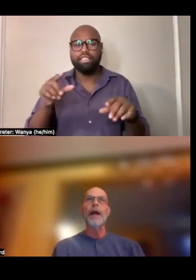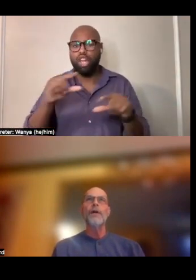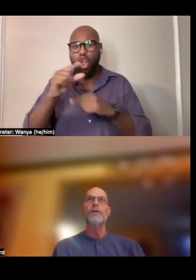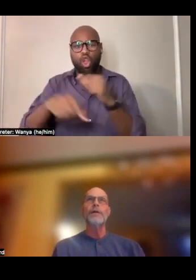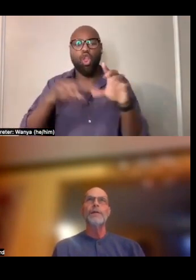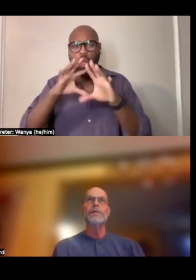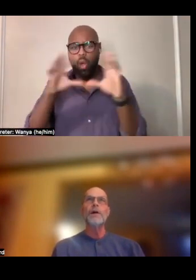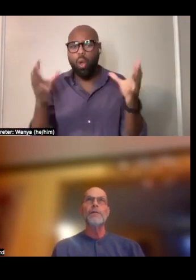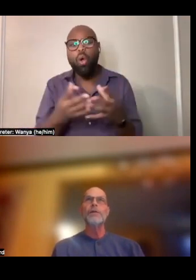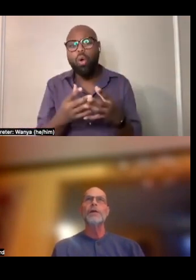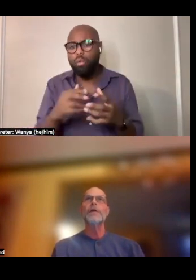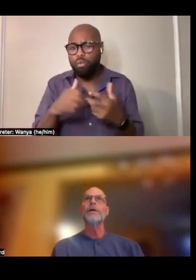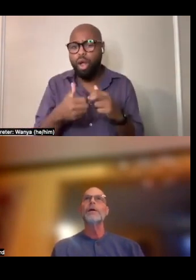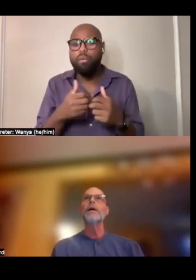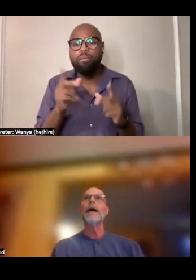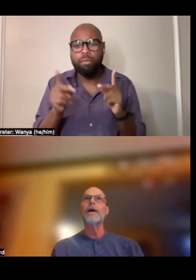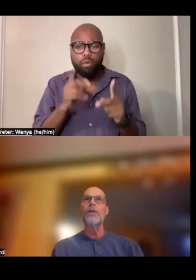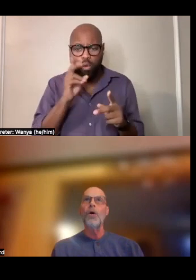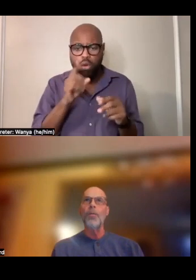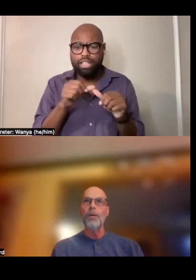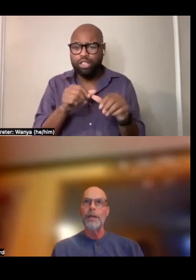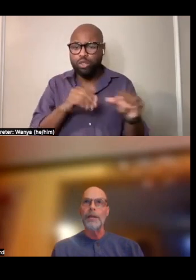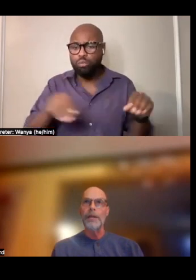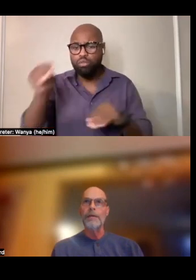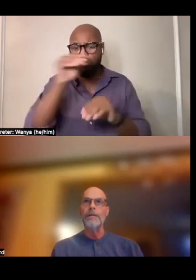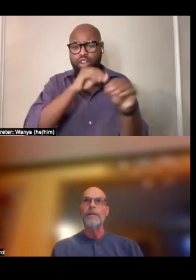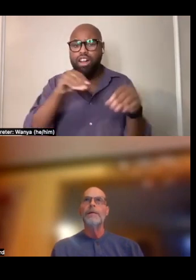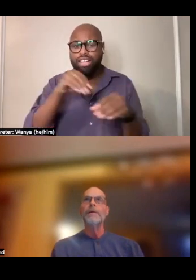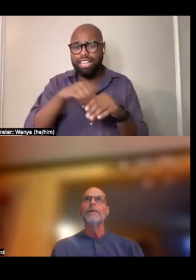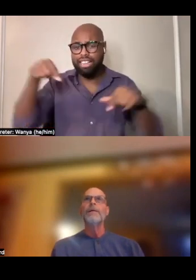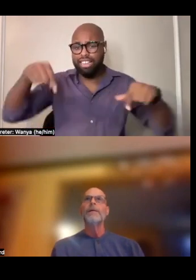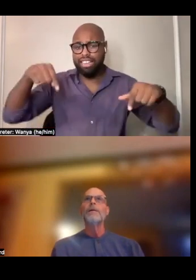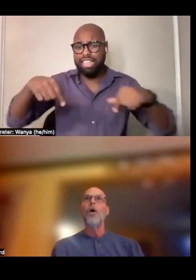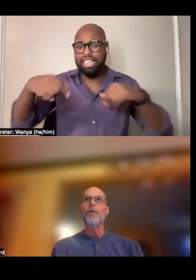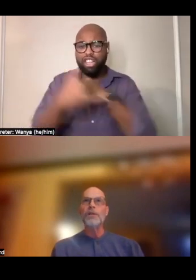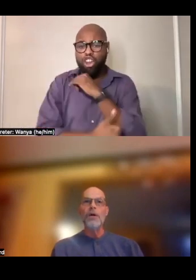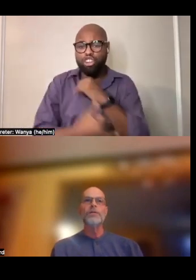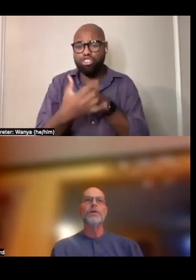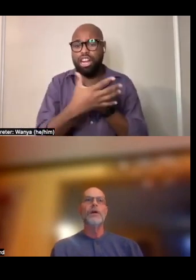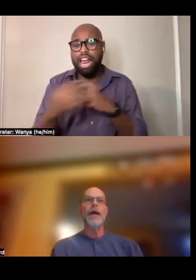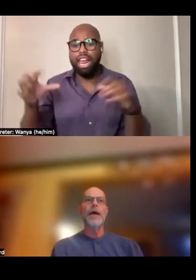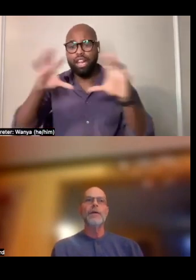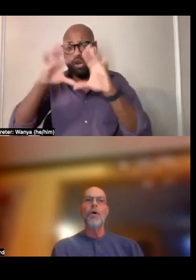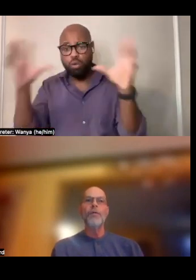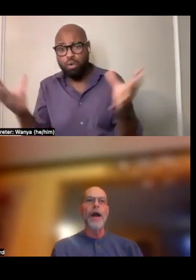around in this country and globally. Over shelter and over